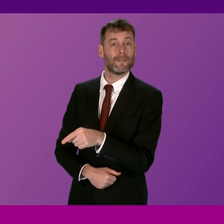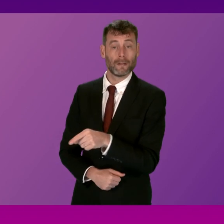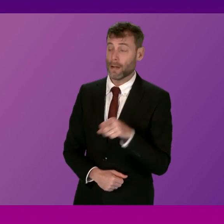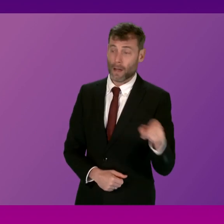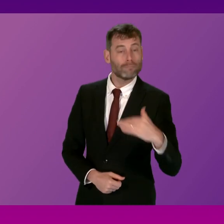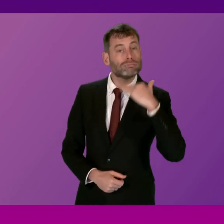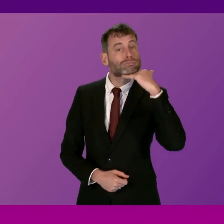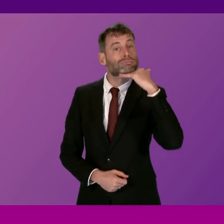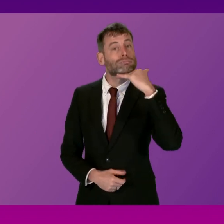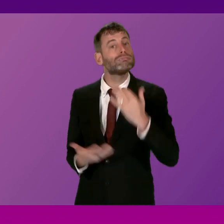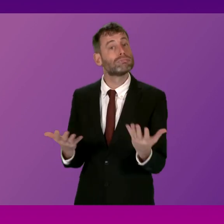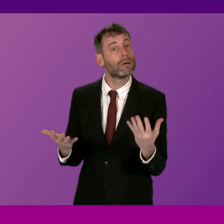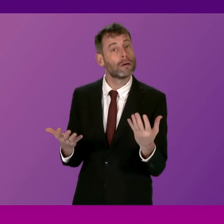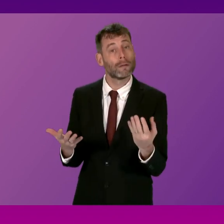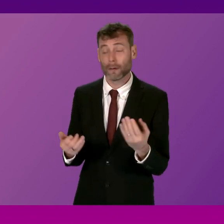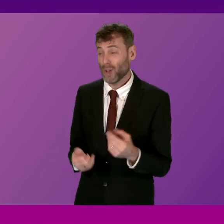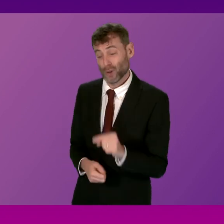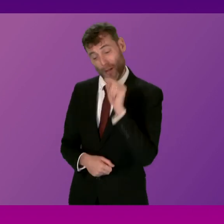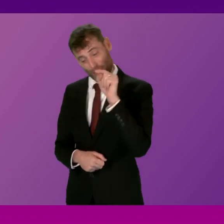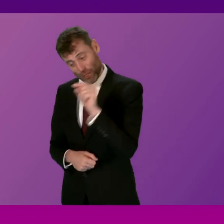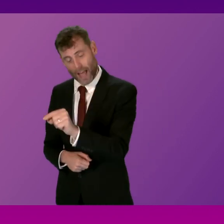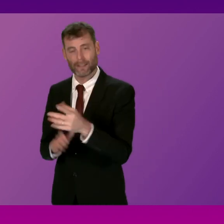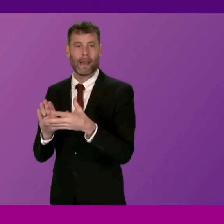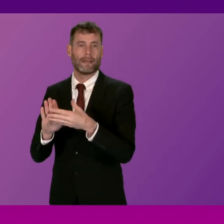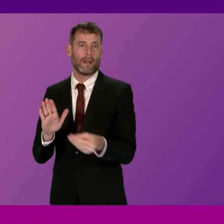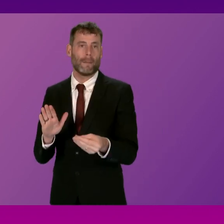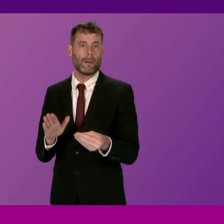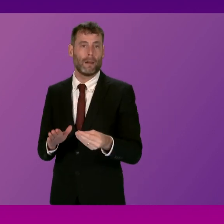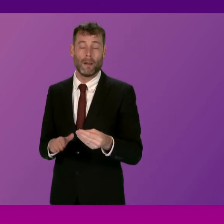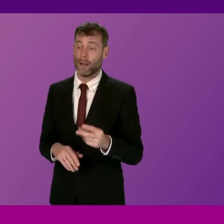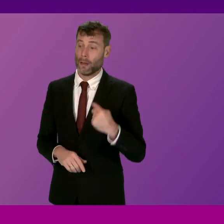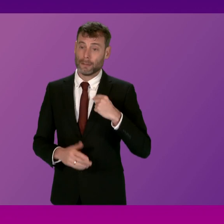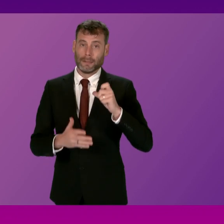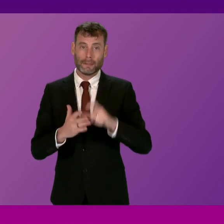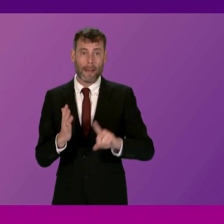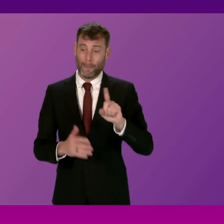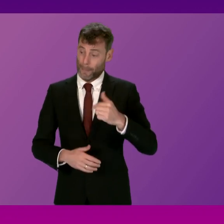Crucially, those are the sorts of things that give people who have a disability independence